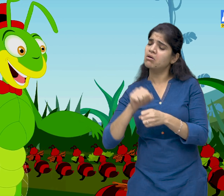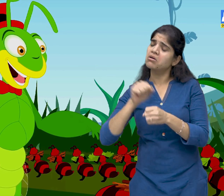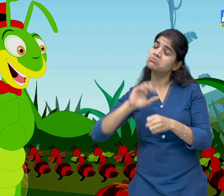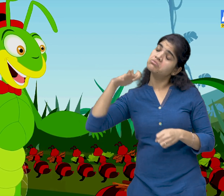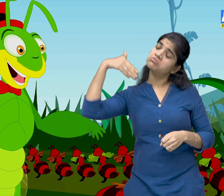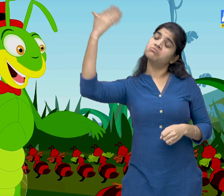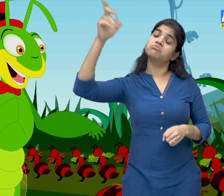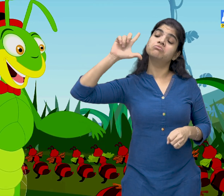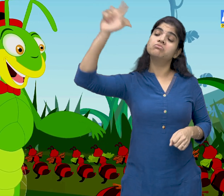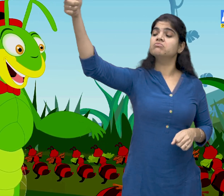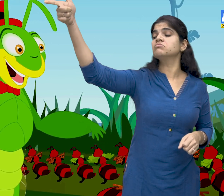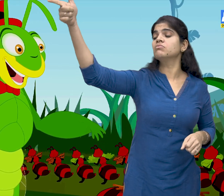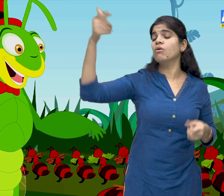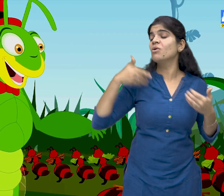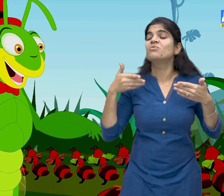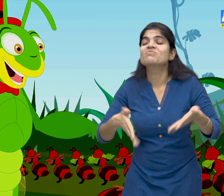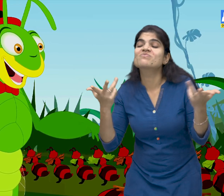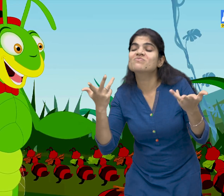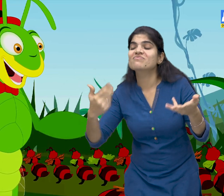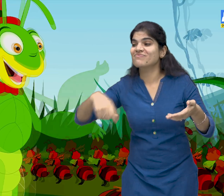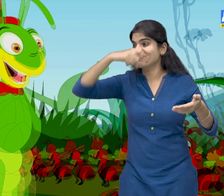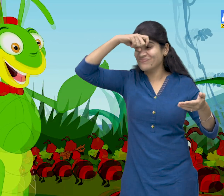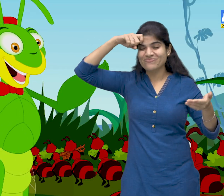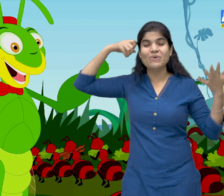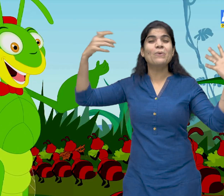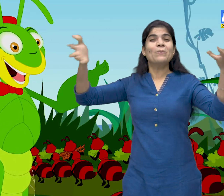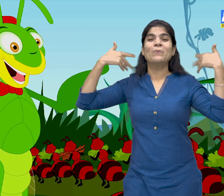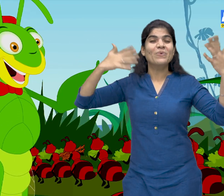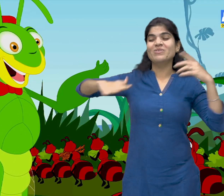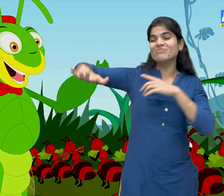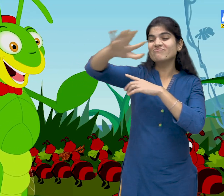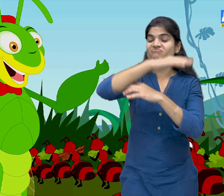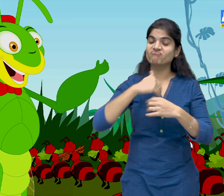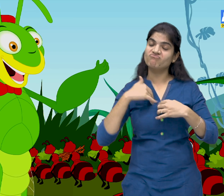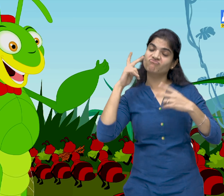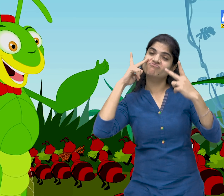''I will do my work later''. "I will enjoy the fresh breeze and